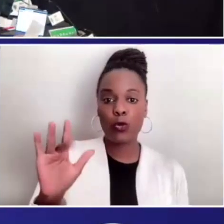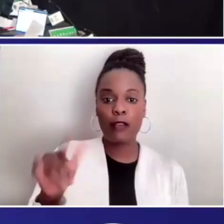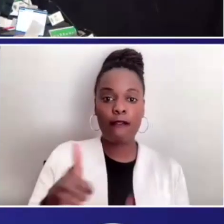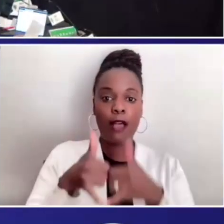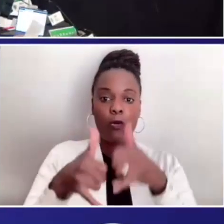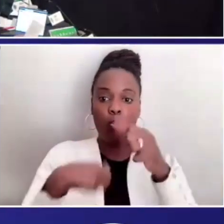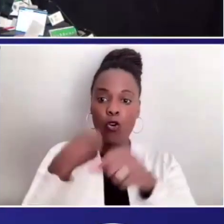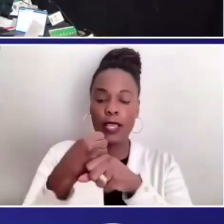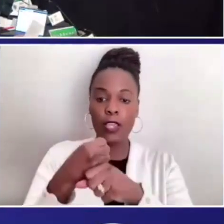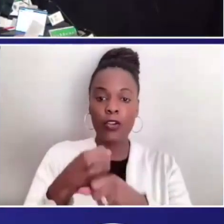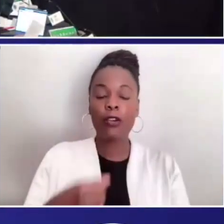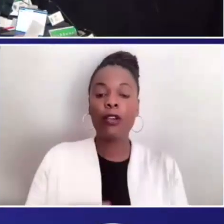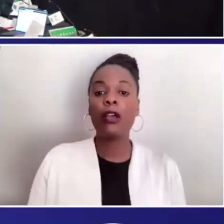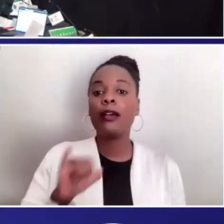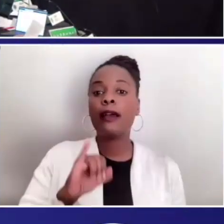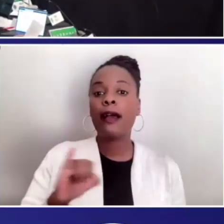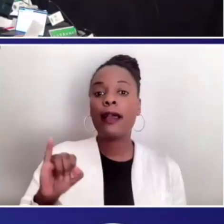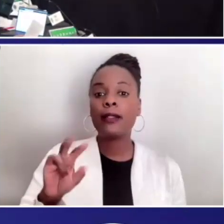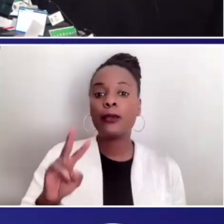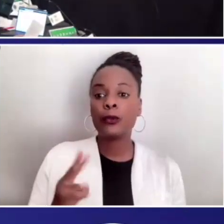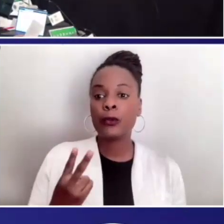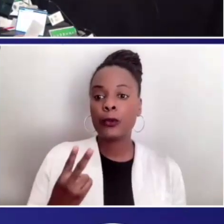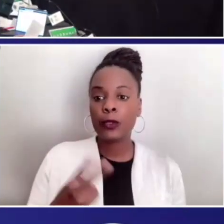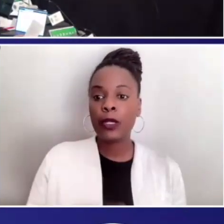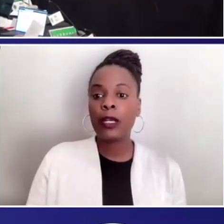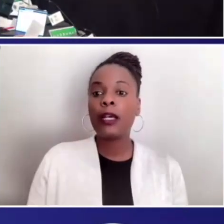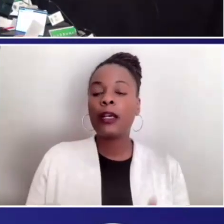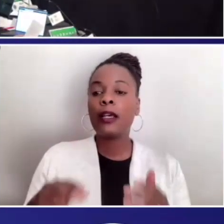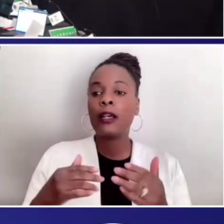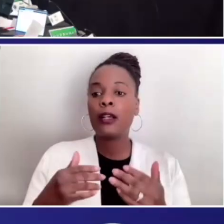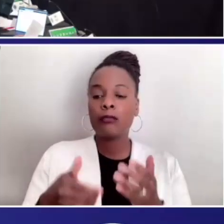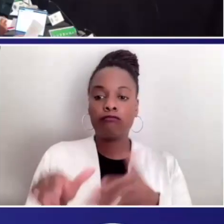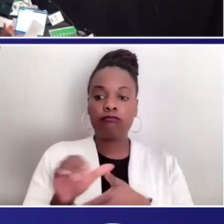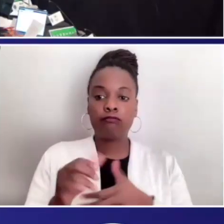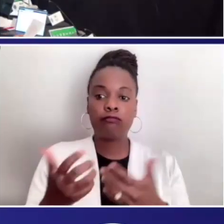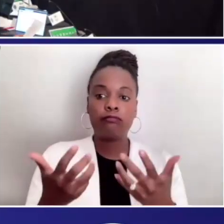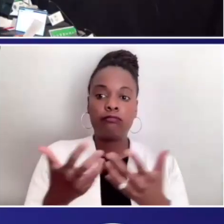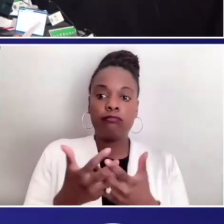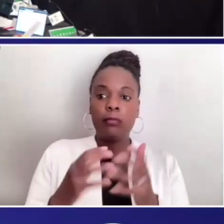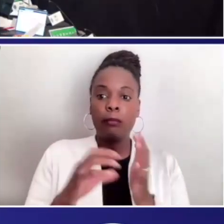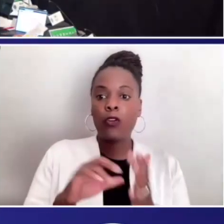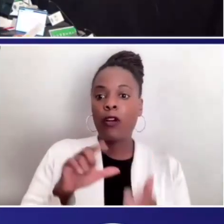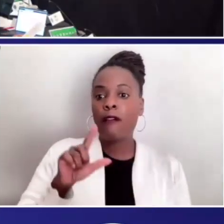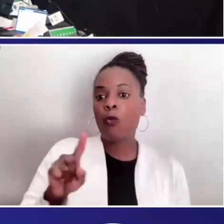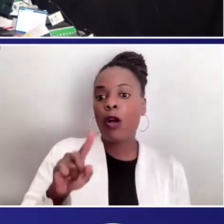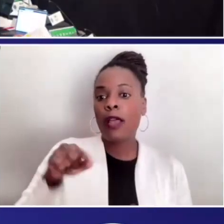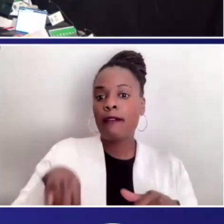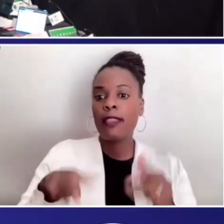paragraph (l)(1) of this definition, and Romanette three, designated by the